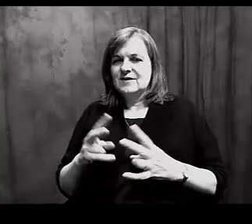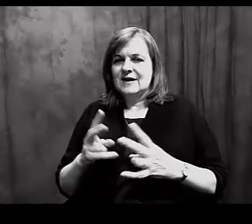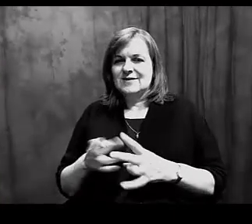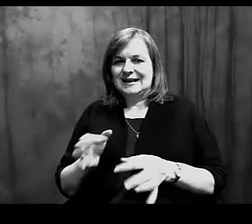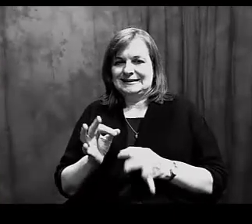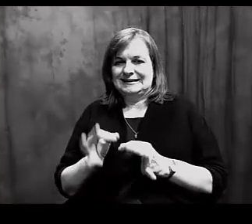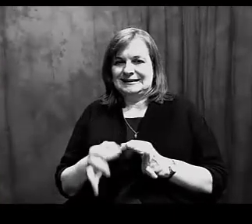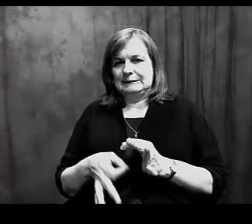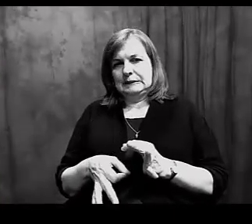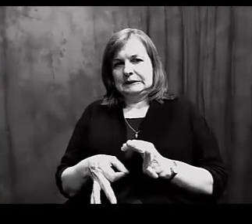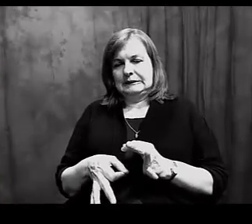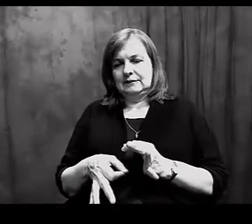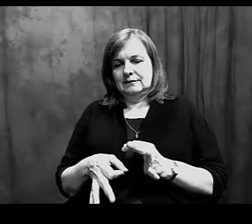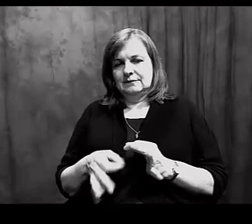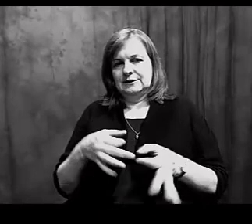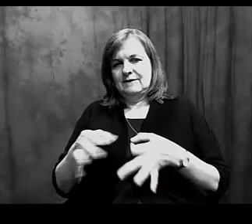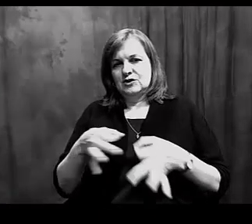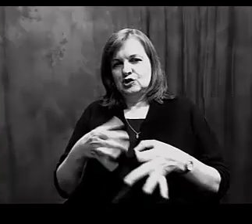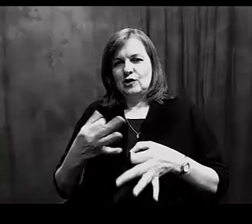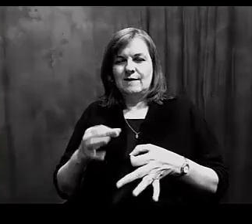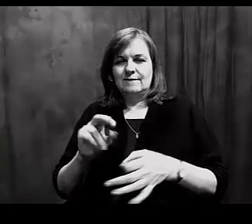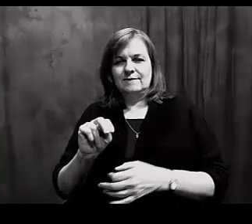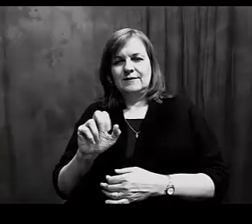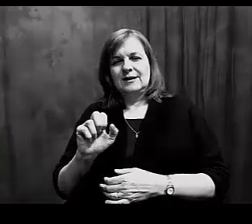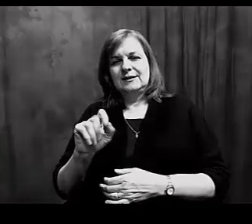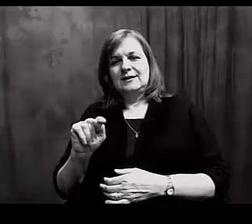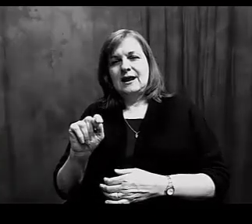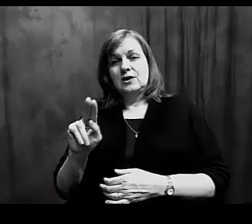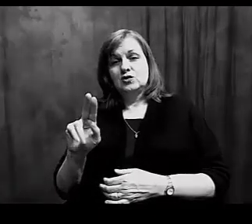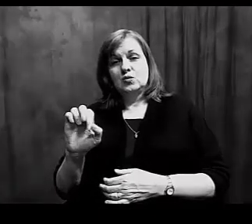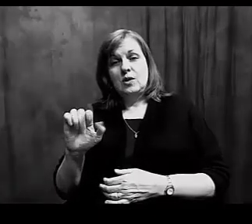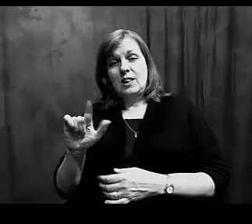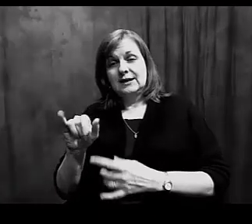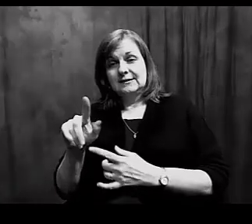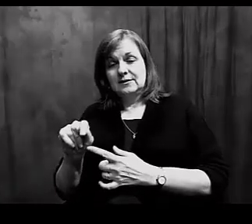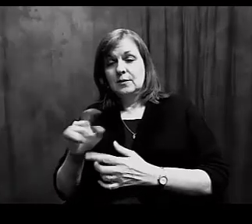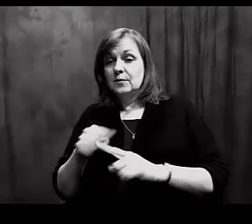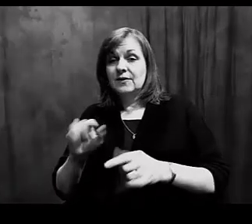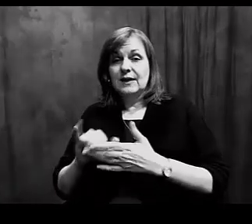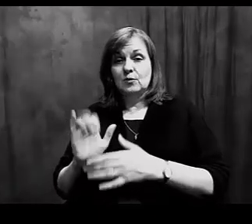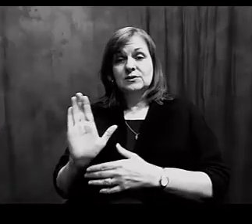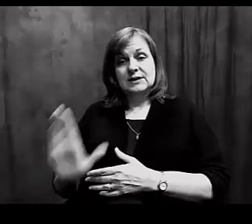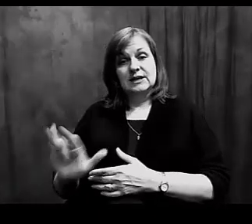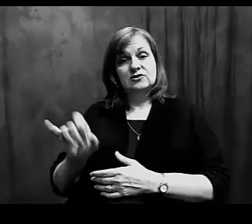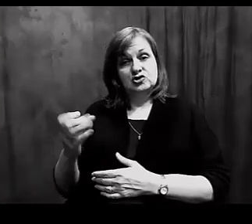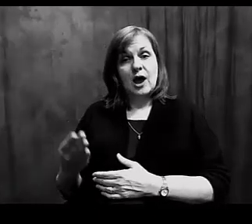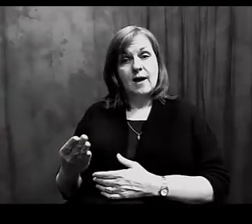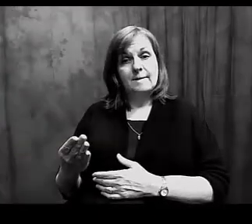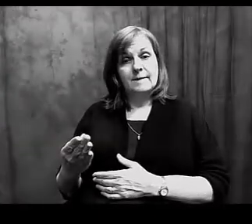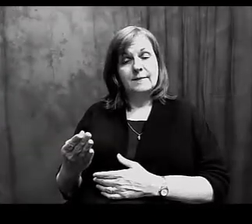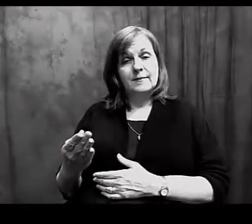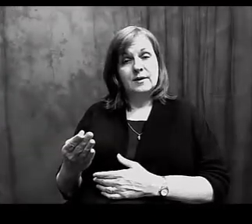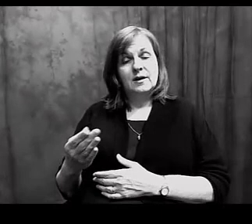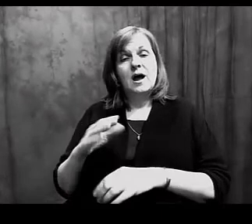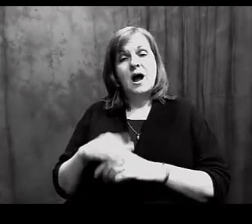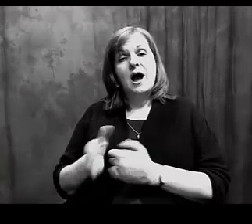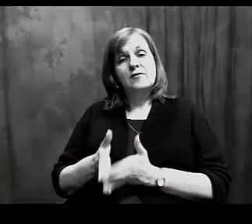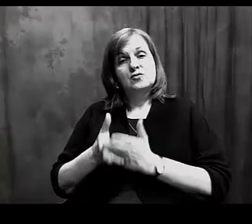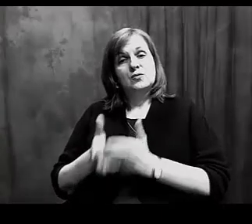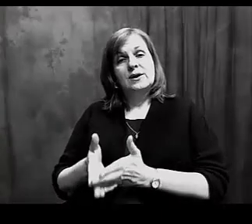now this is a very simplified version of what a naturalist is but this was really his job on this voyage